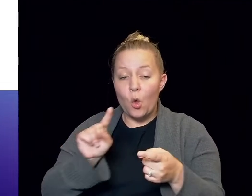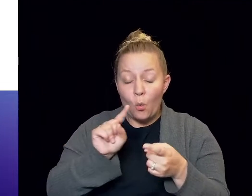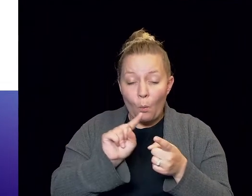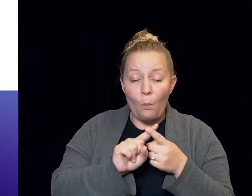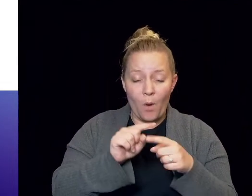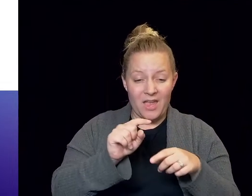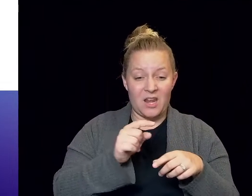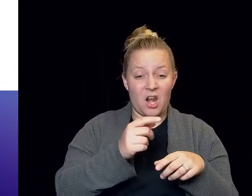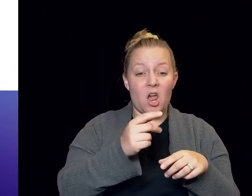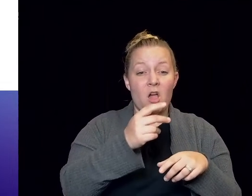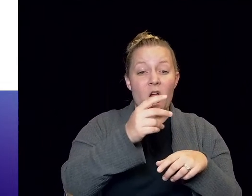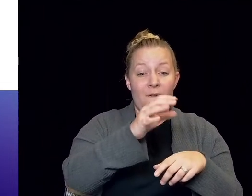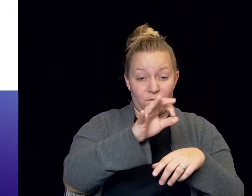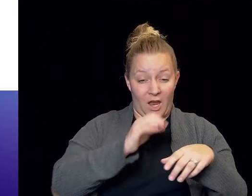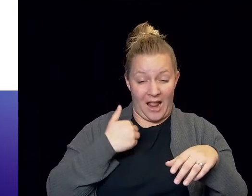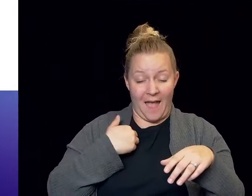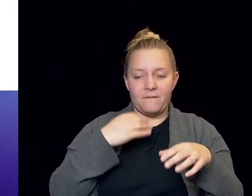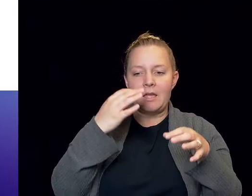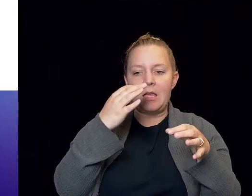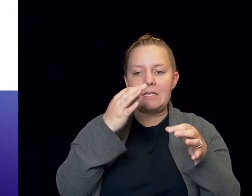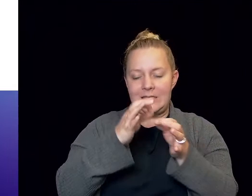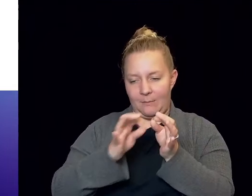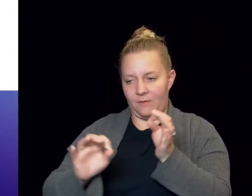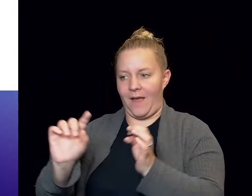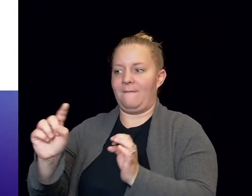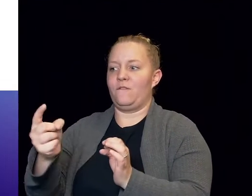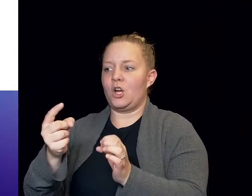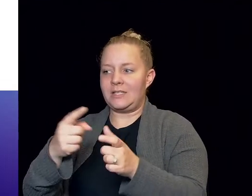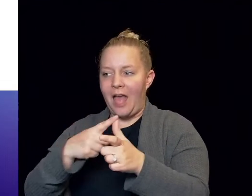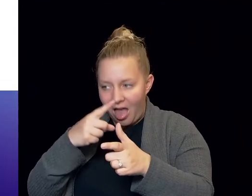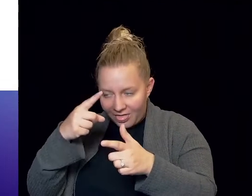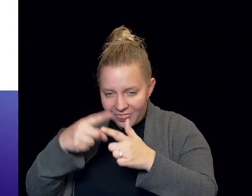and then show that long division, very similar to what we did right up above. Go ahead and pause.